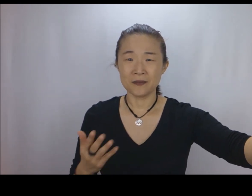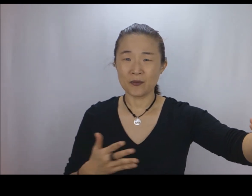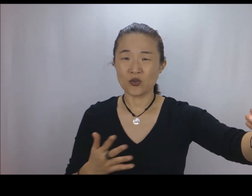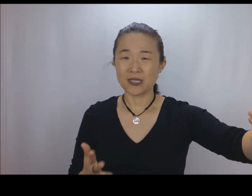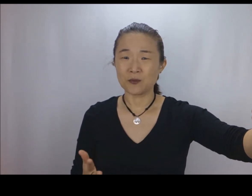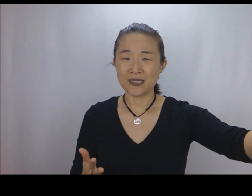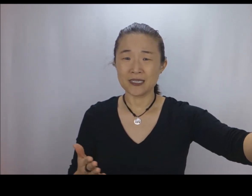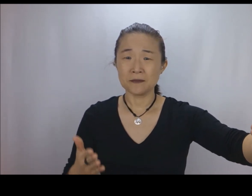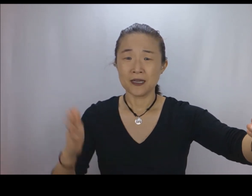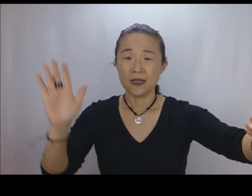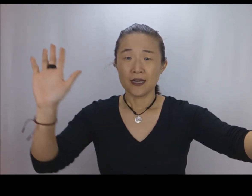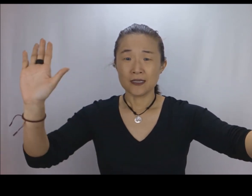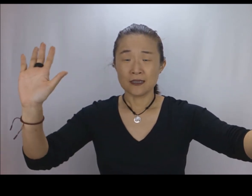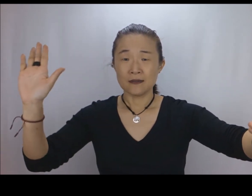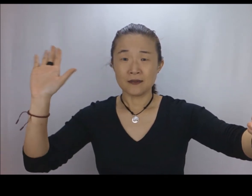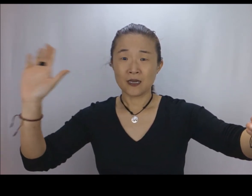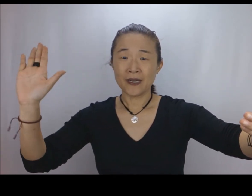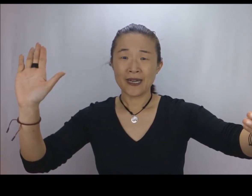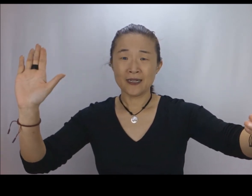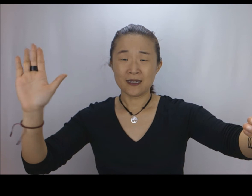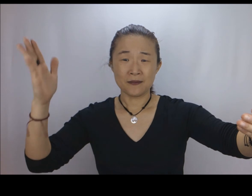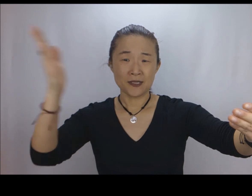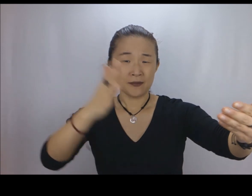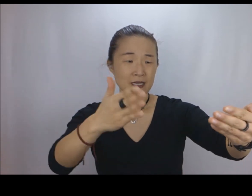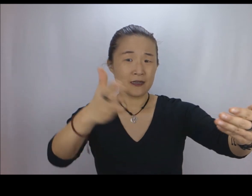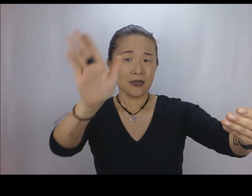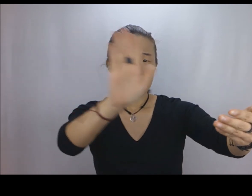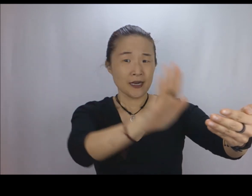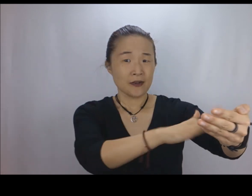they're a little bit more expressive and so down the hand comes over here.